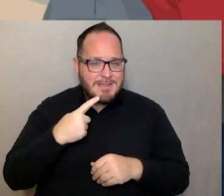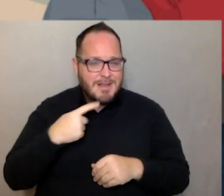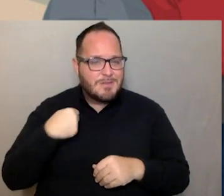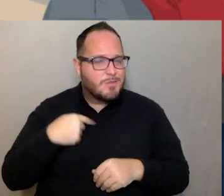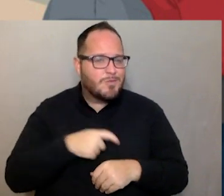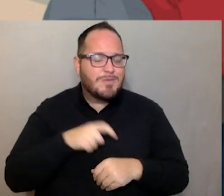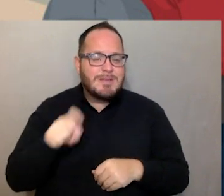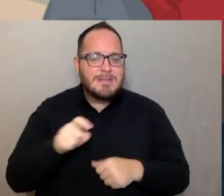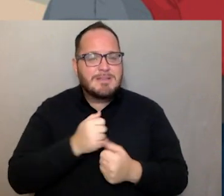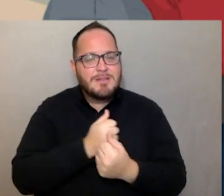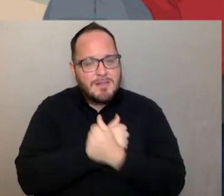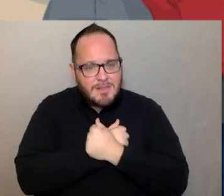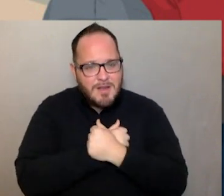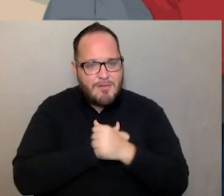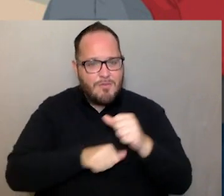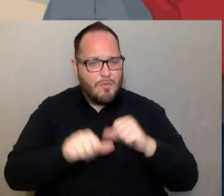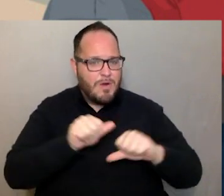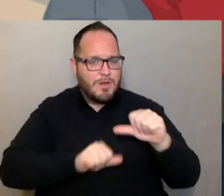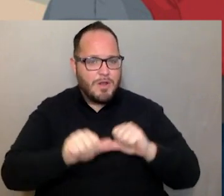AS GOD SAYS, WE NEED TO LOVE ONE ANOTHER WITHOUT TAKING --